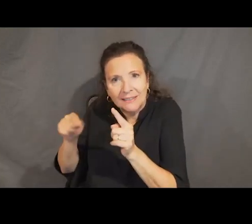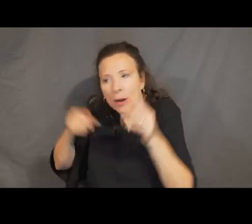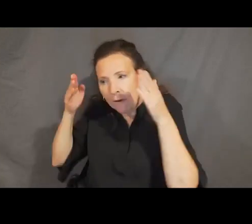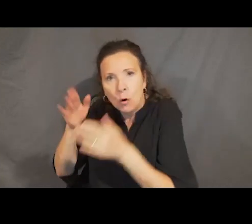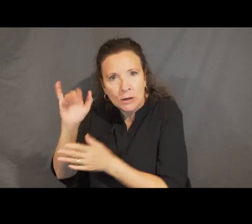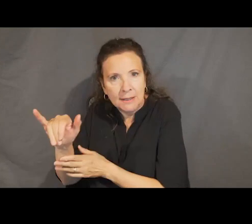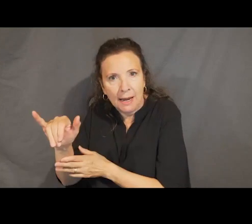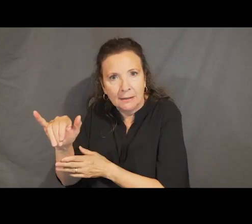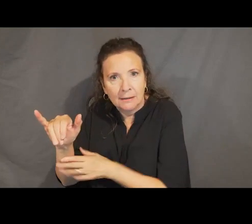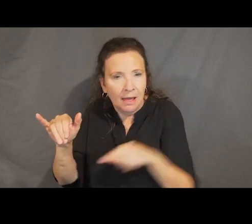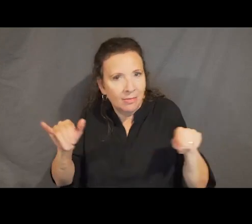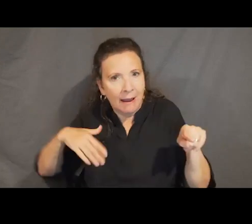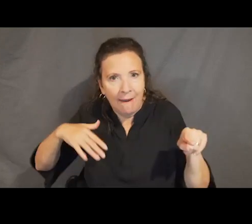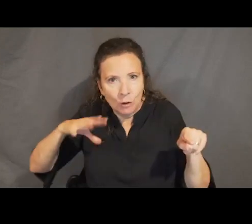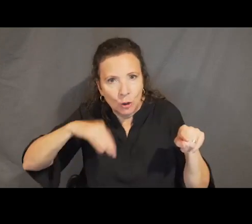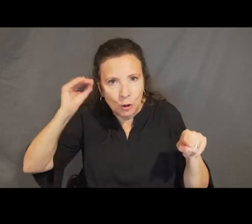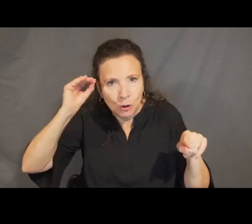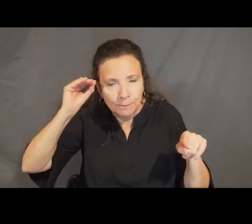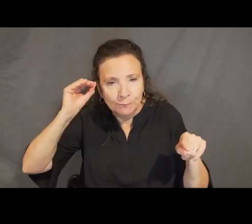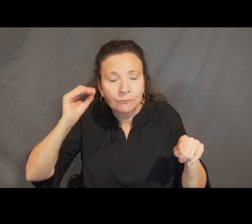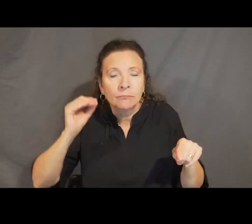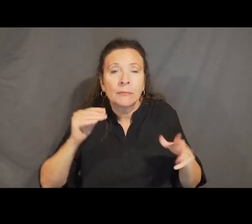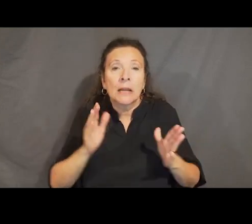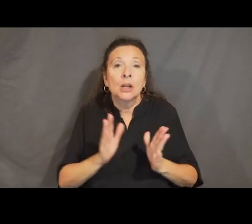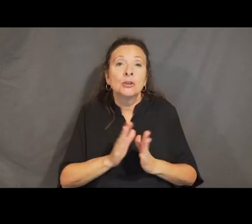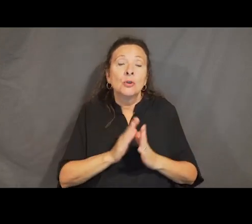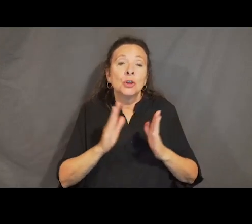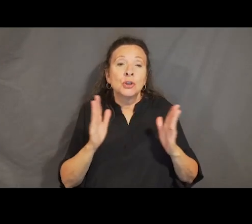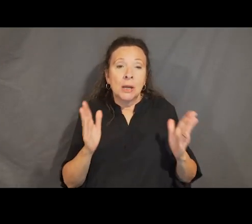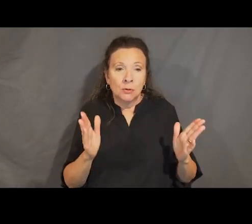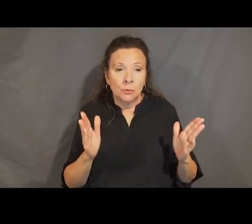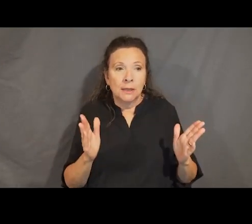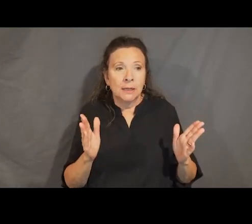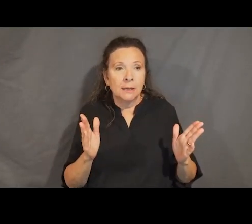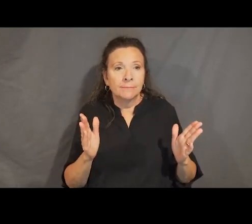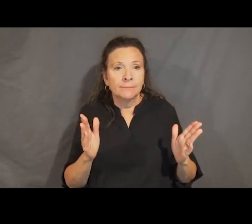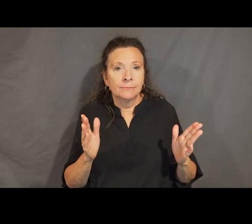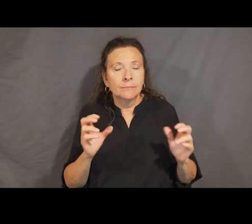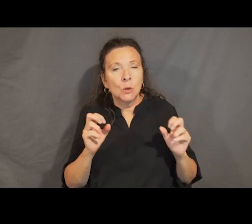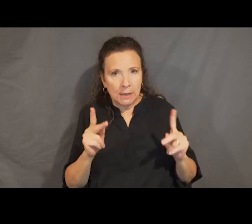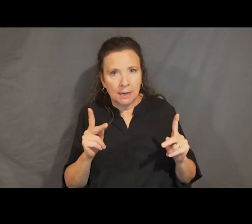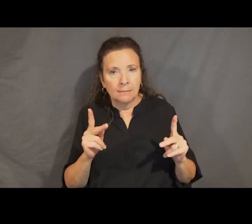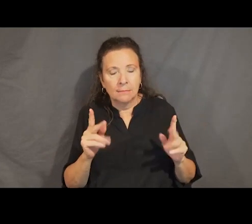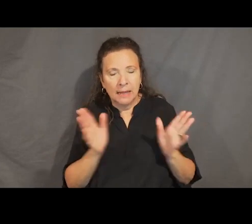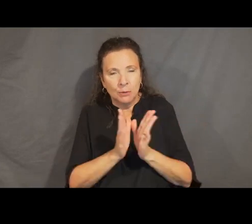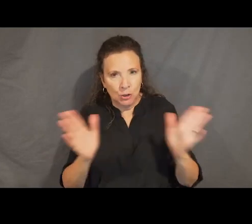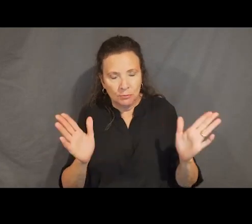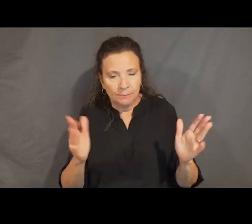this is in general where I am going to -- let's get into the specifics of one that I am